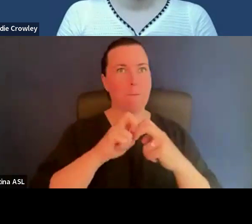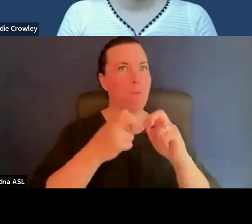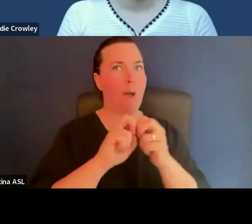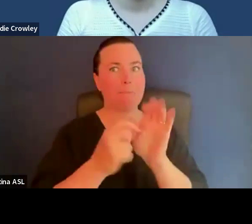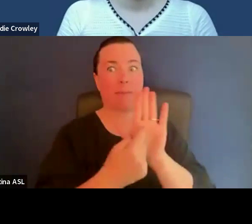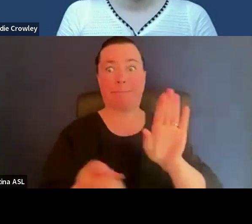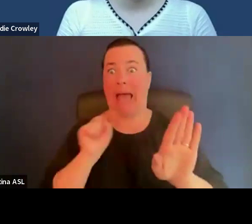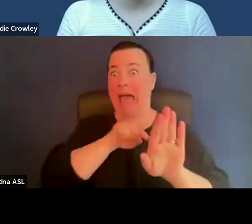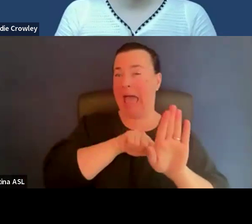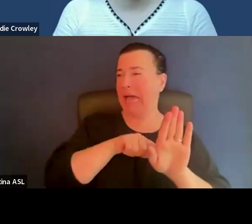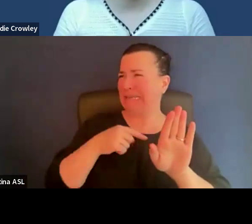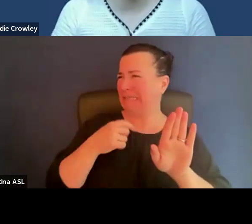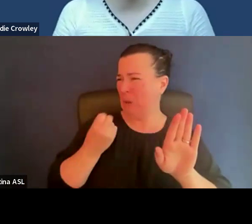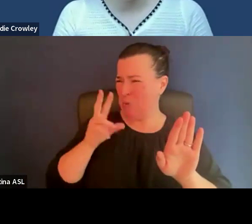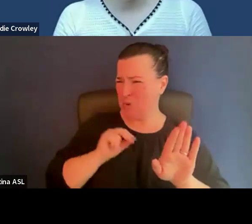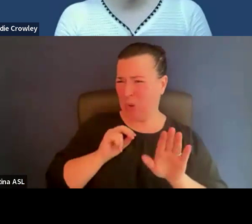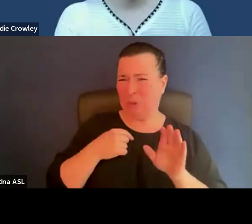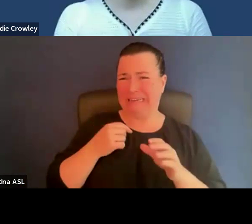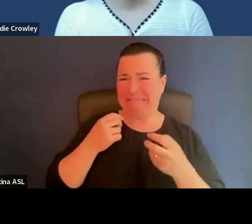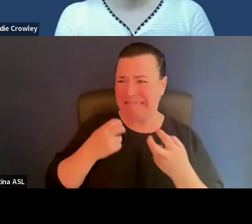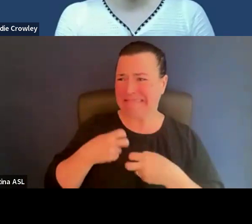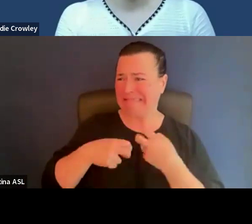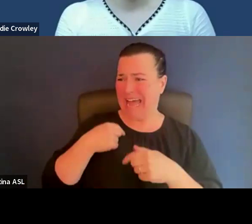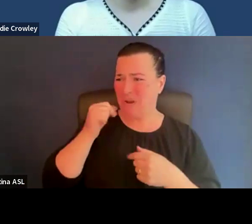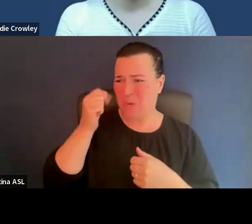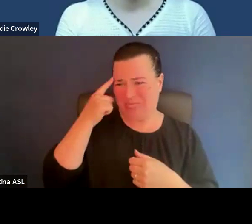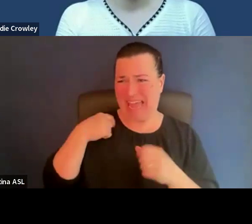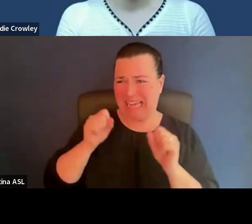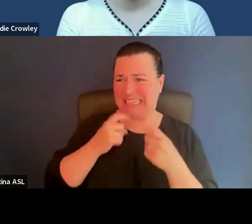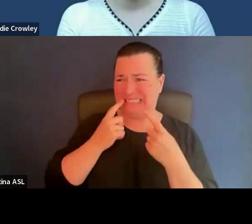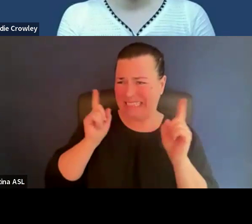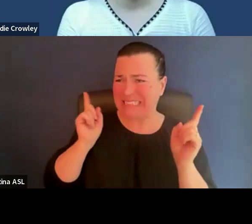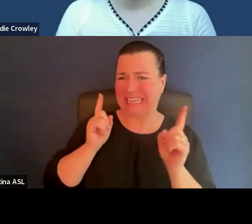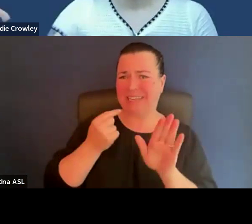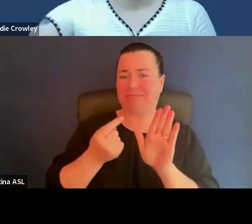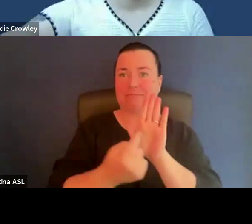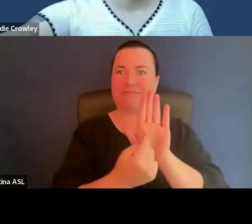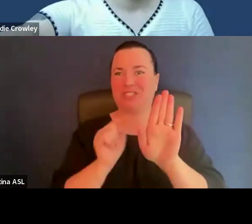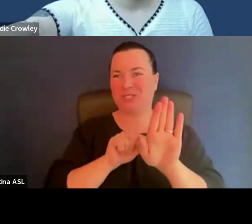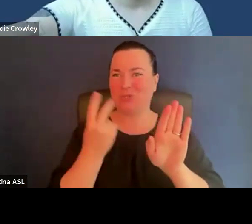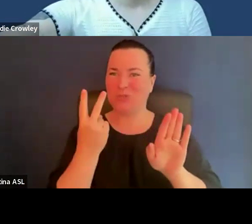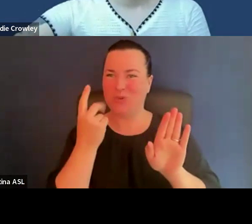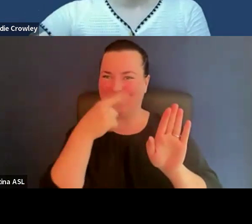I don't think I'm gonna be able to do this." And it's okay to have friends that know you,